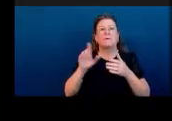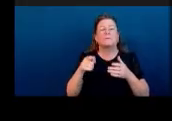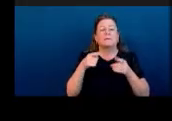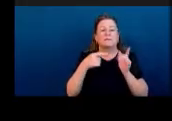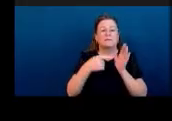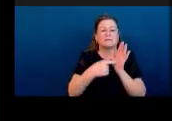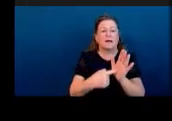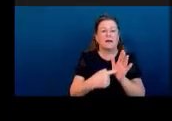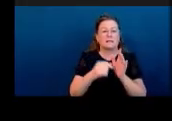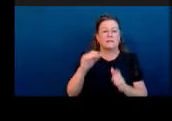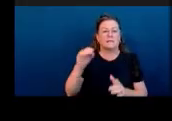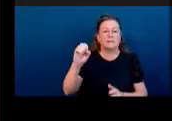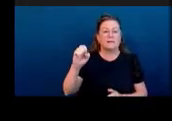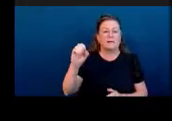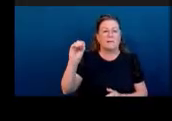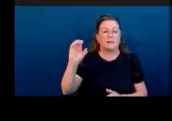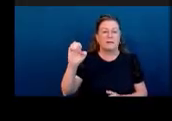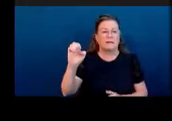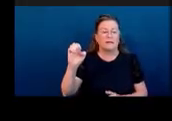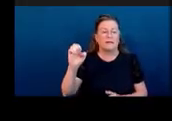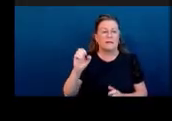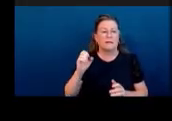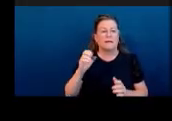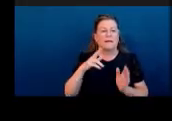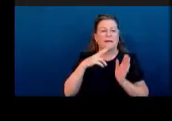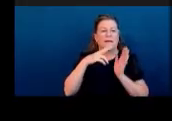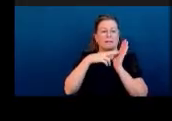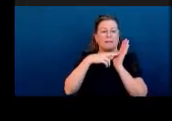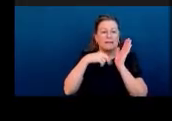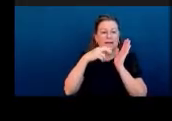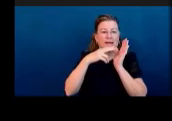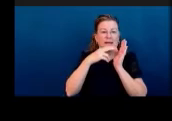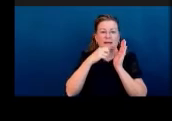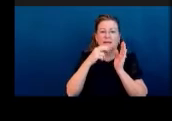are licking food and not wanting to swallow it, wanting to drink